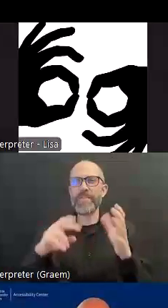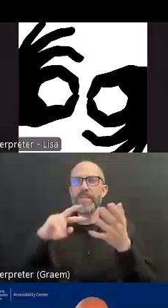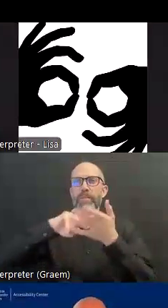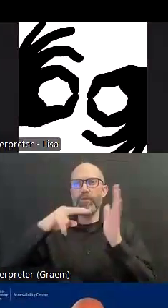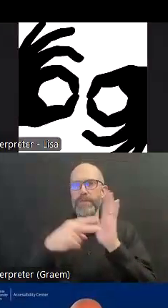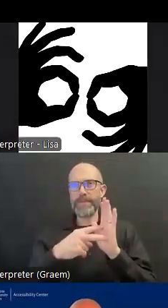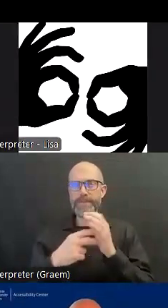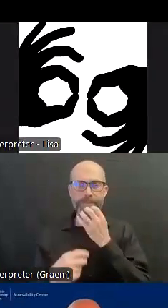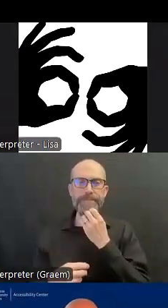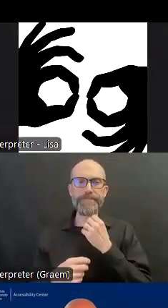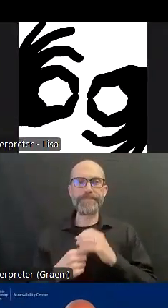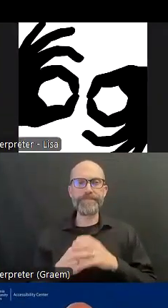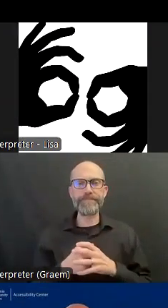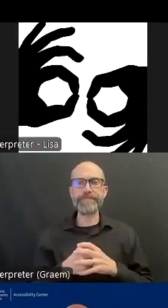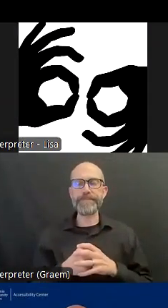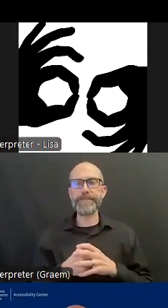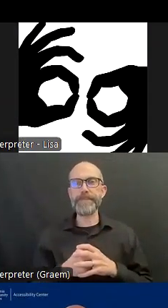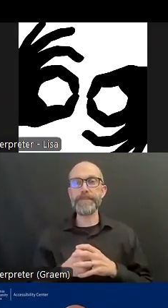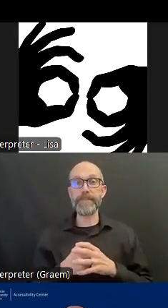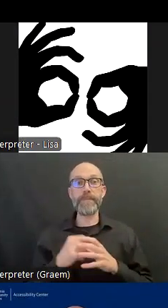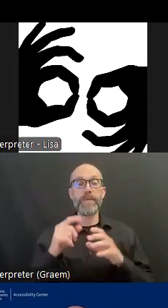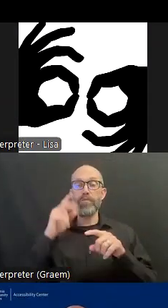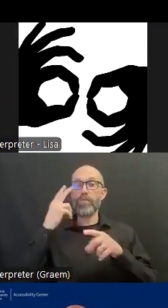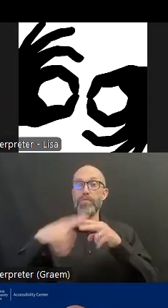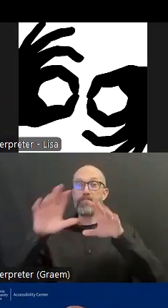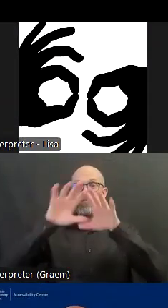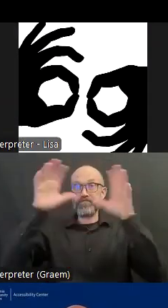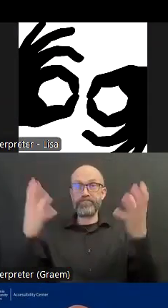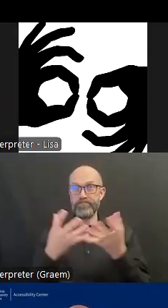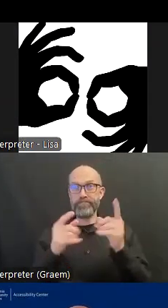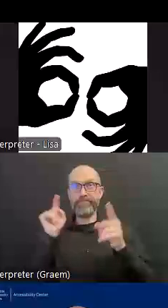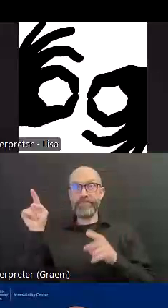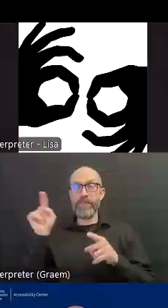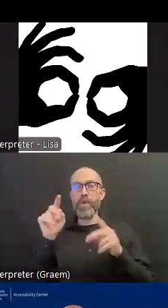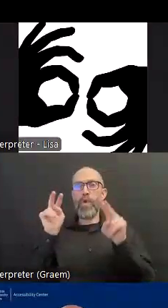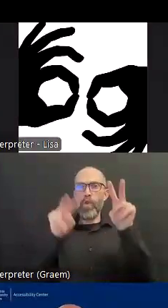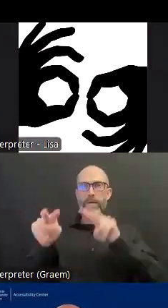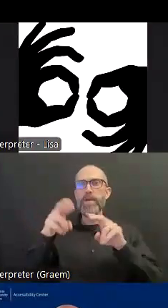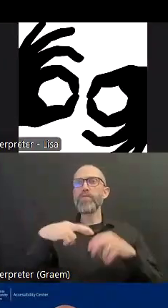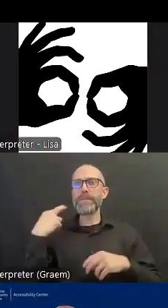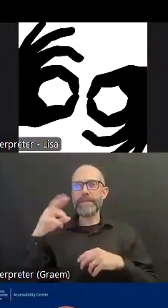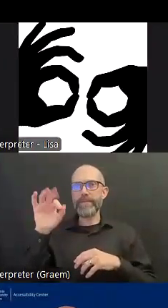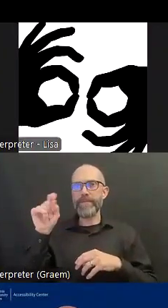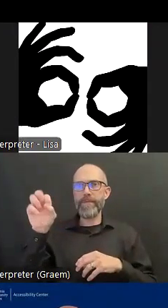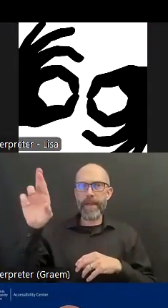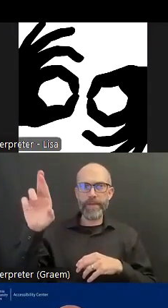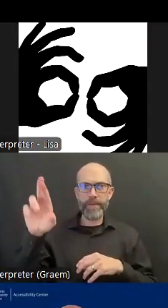So just quickly, a quick overview of this. When you're looking at risk factors, you're looking at things like criticality.